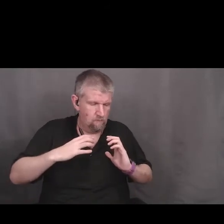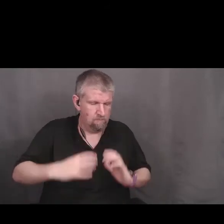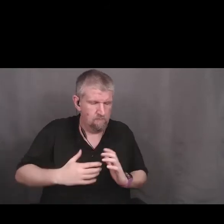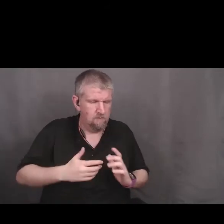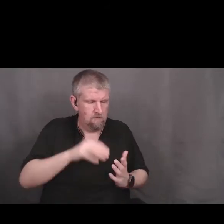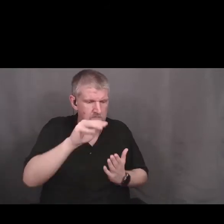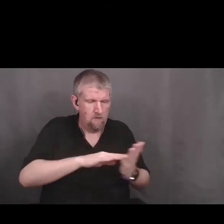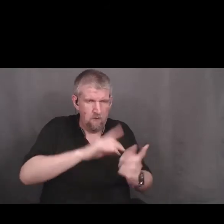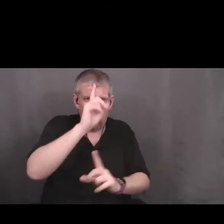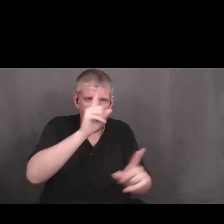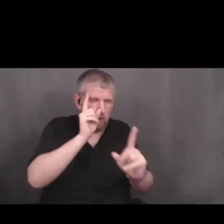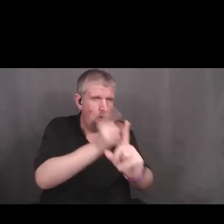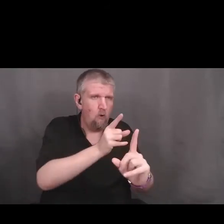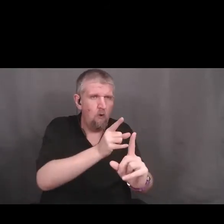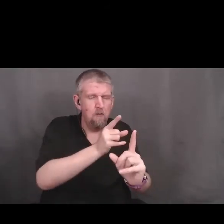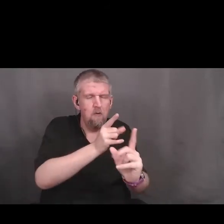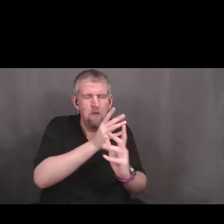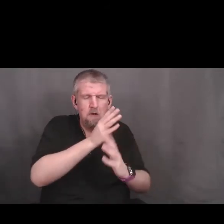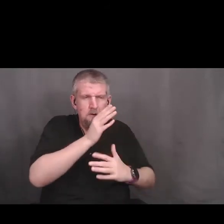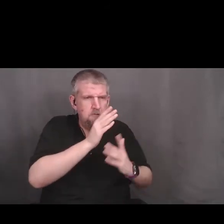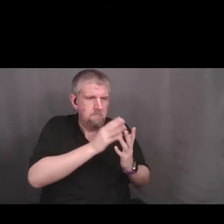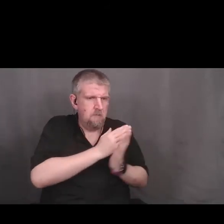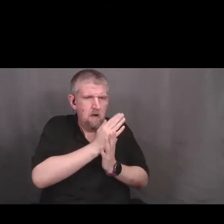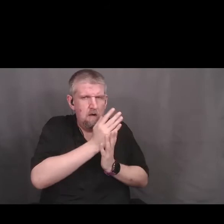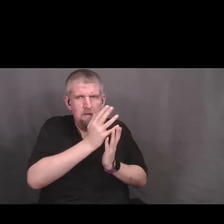that changes in a couple of months,